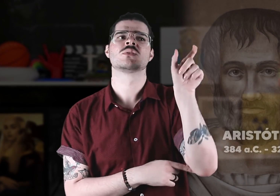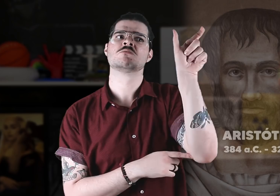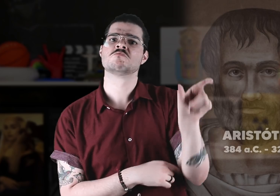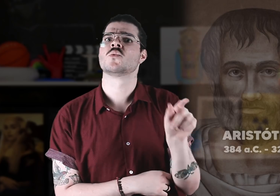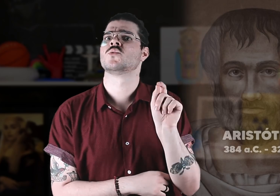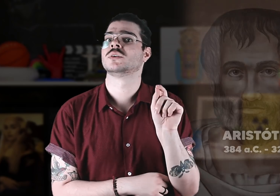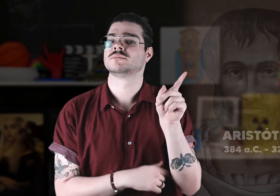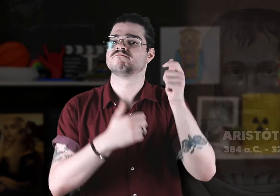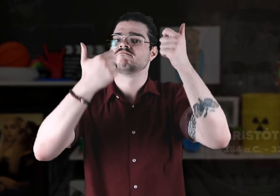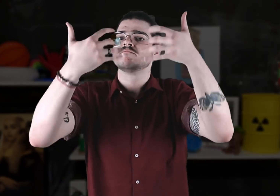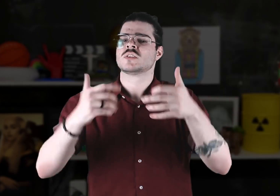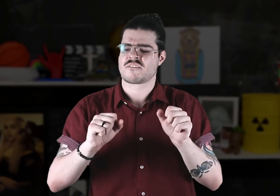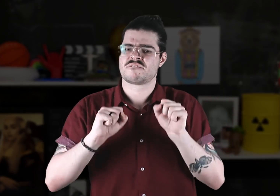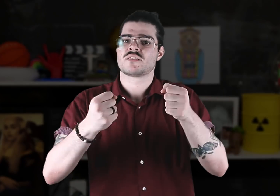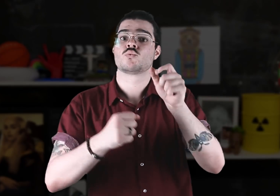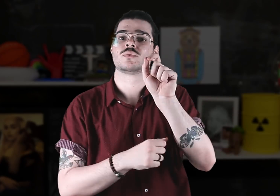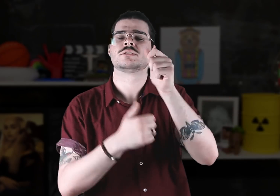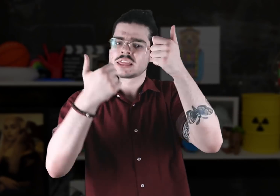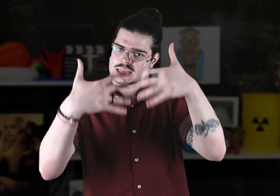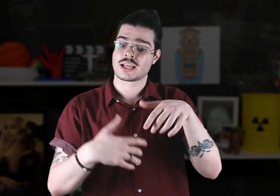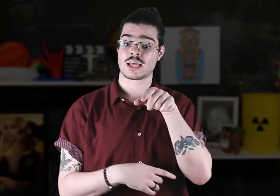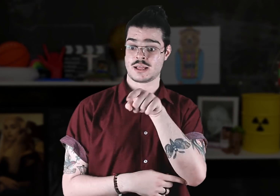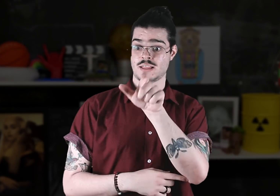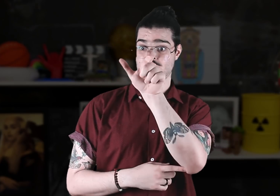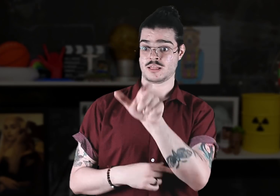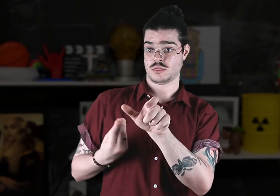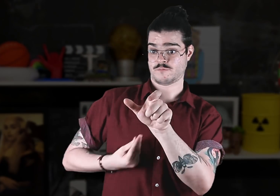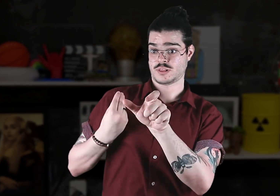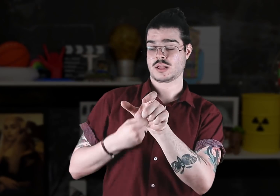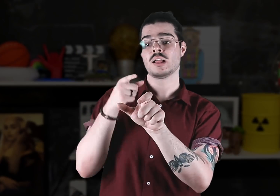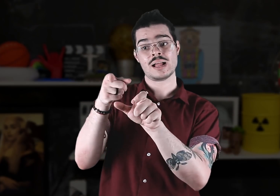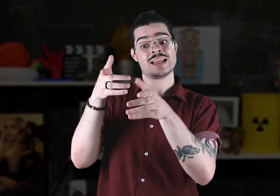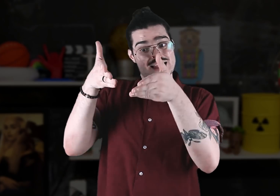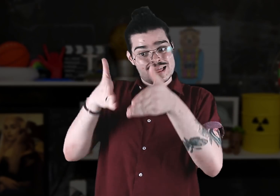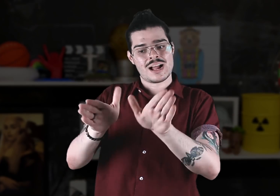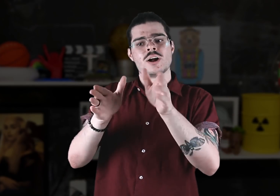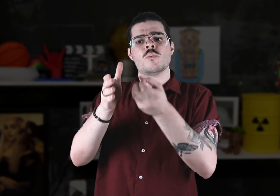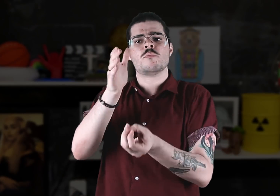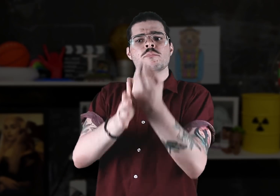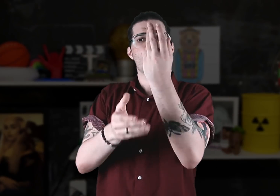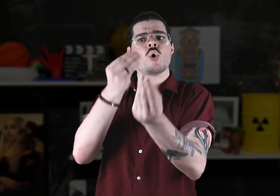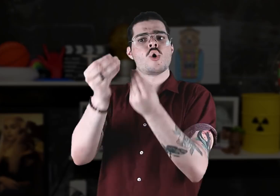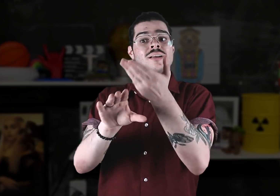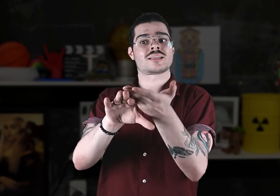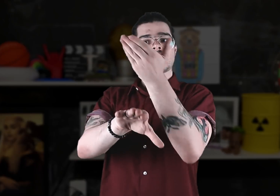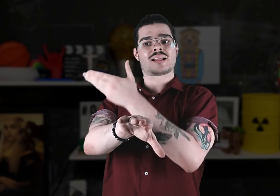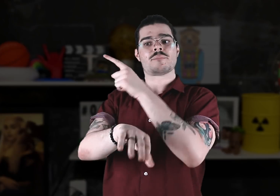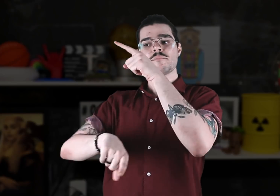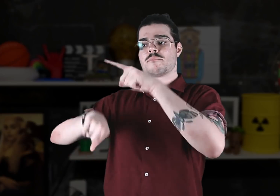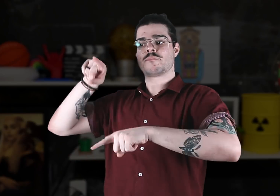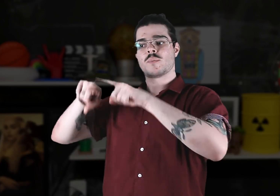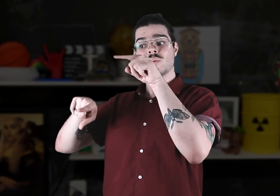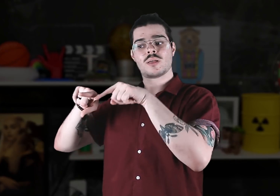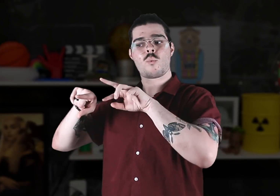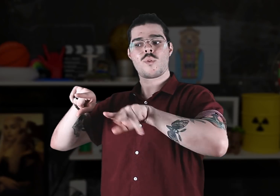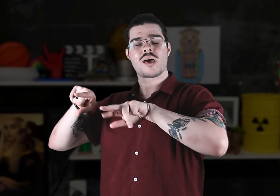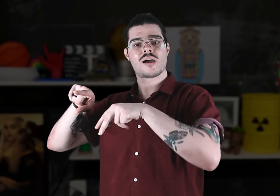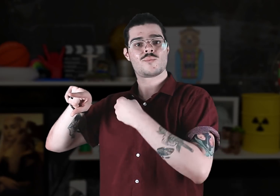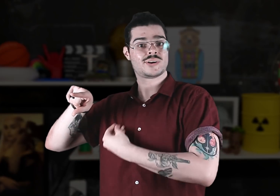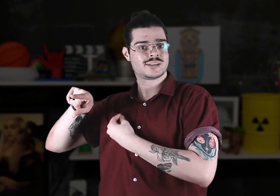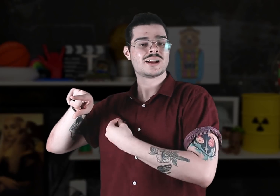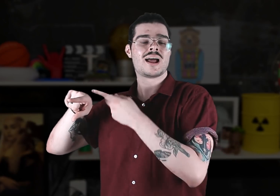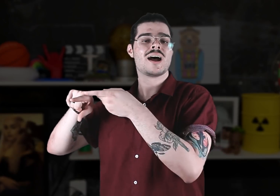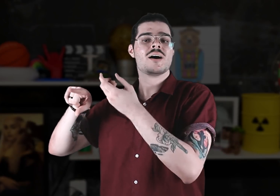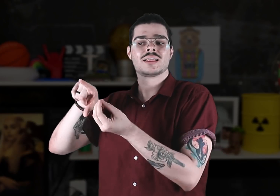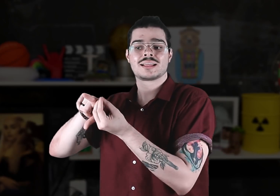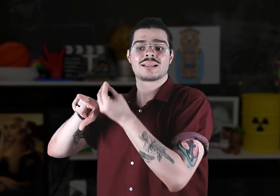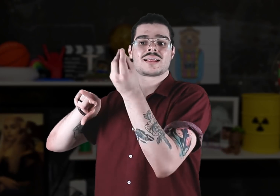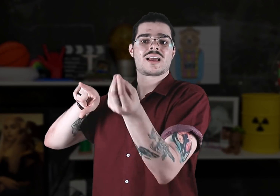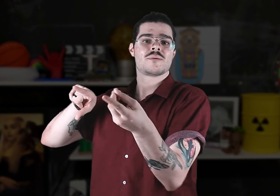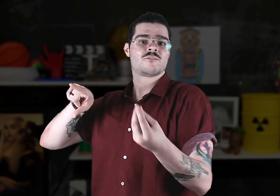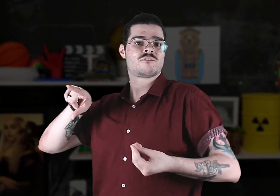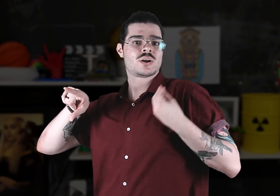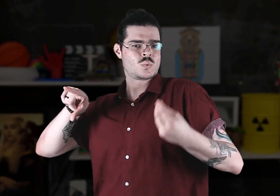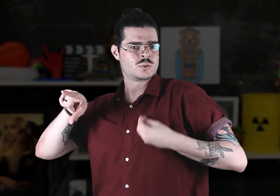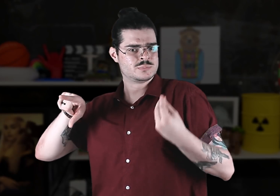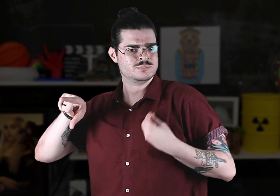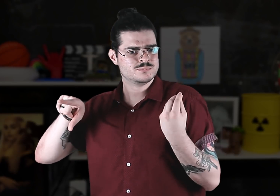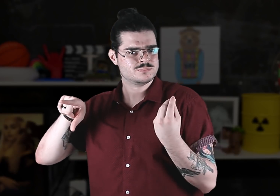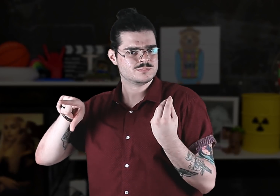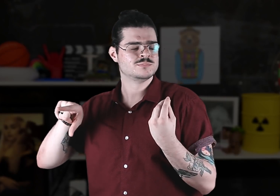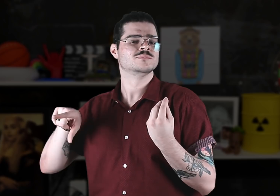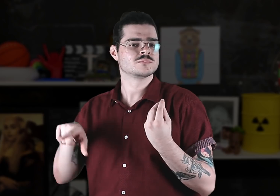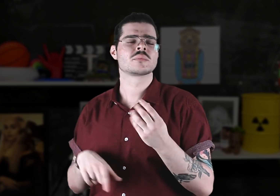who argued that beings living could arise from non-living matter.